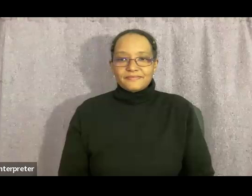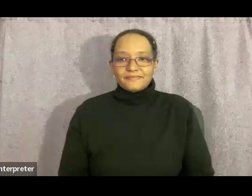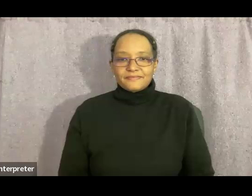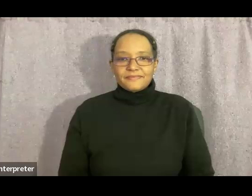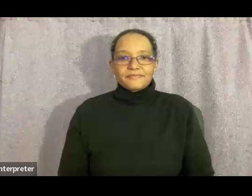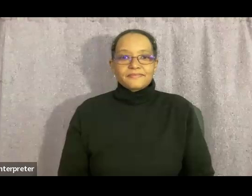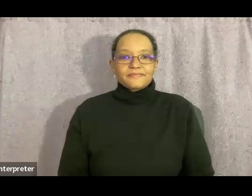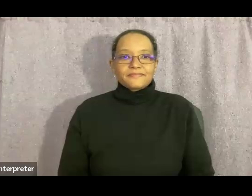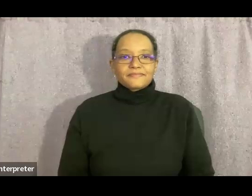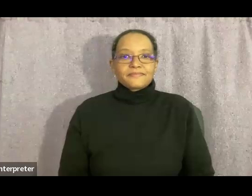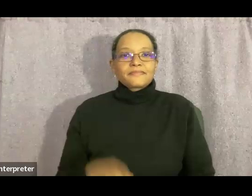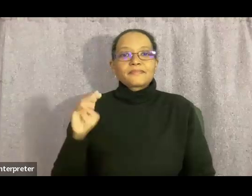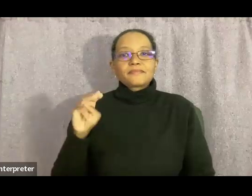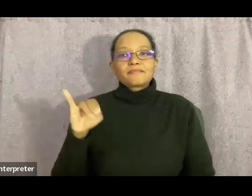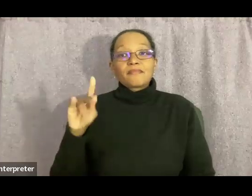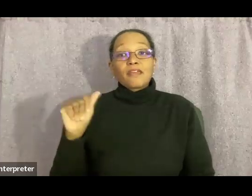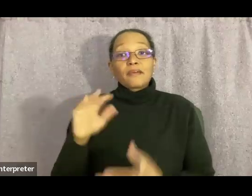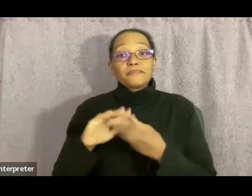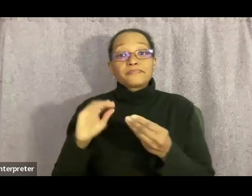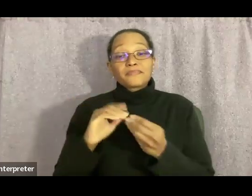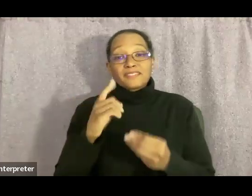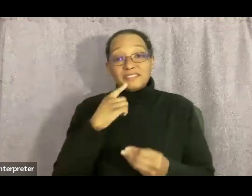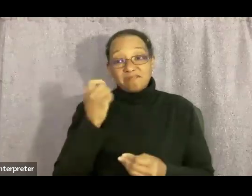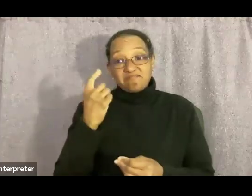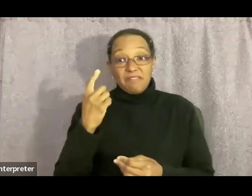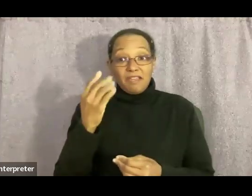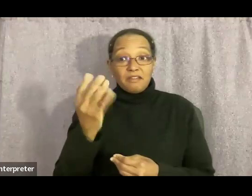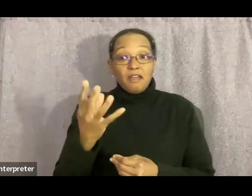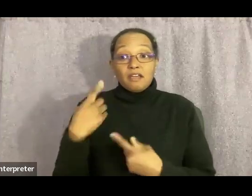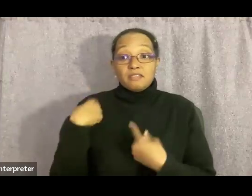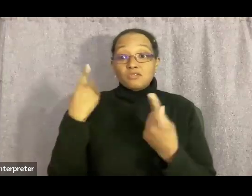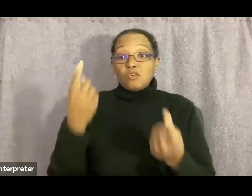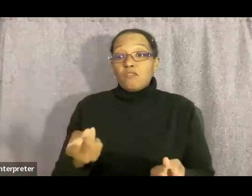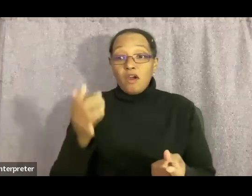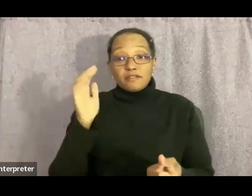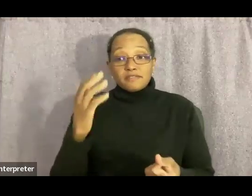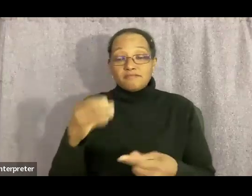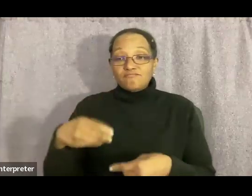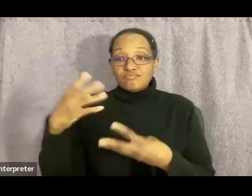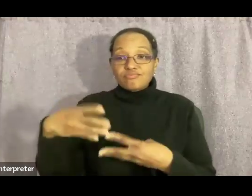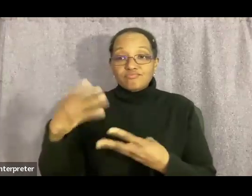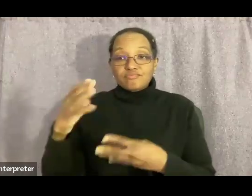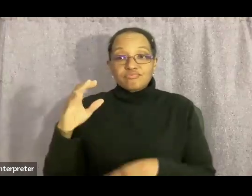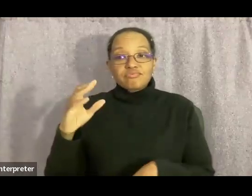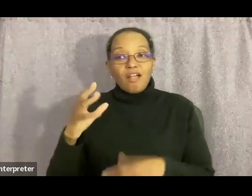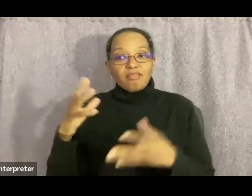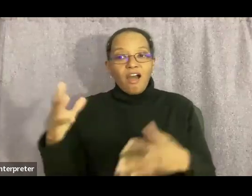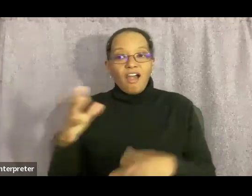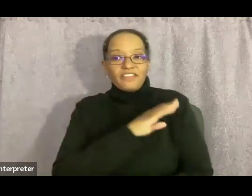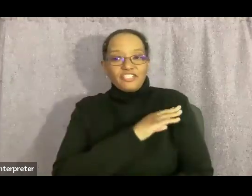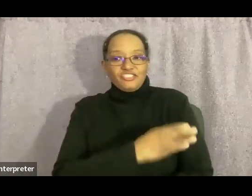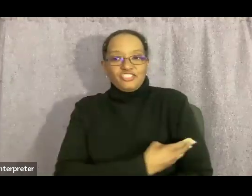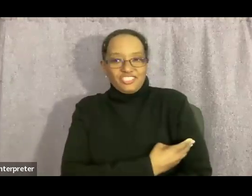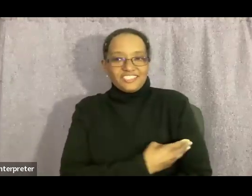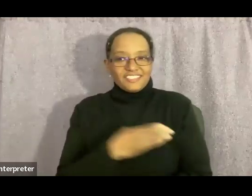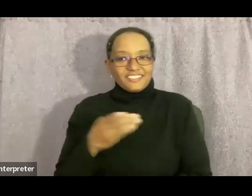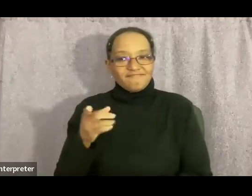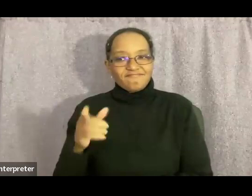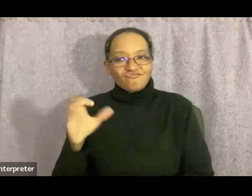So far, we've just been having a lot of energy in the chat, people really happy